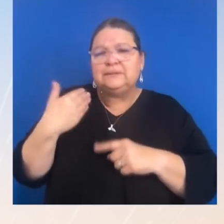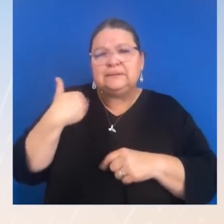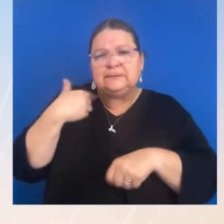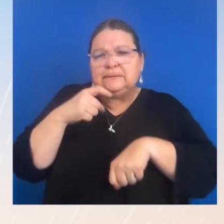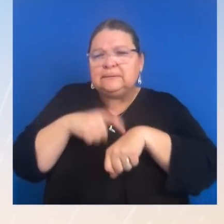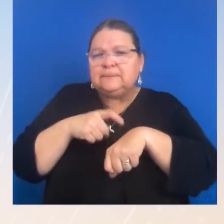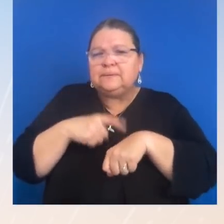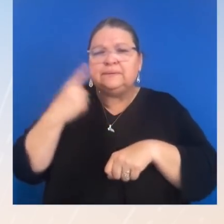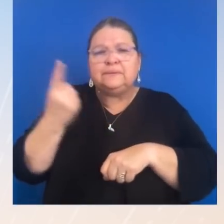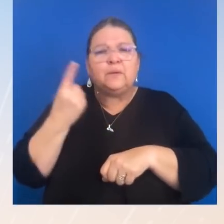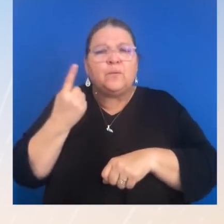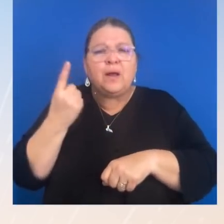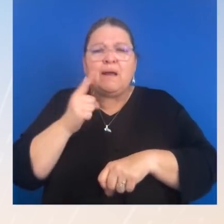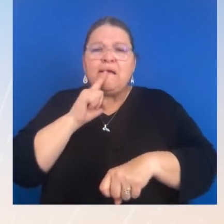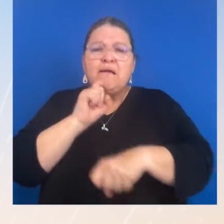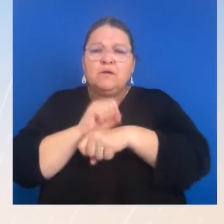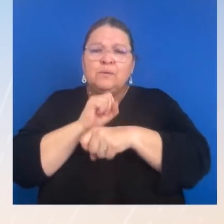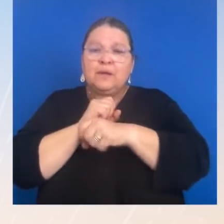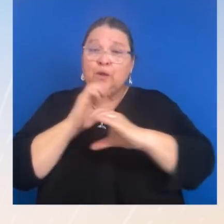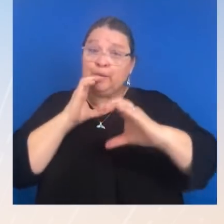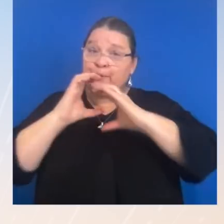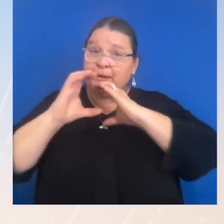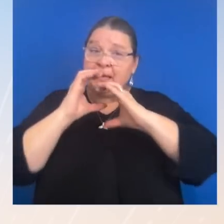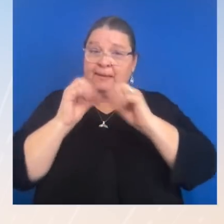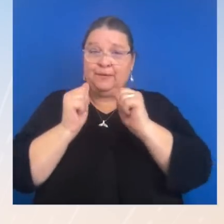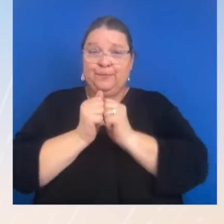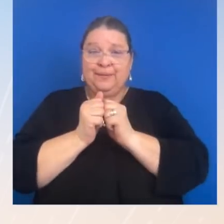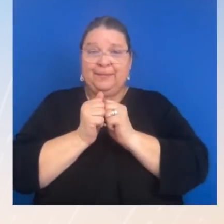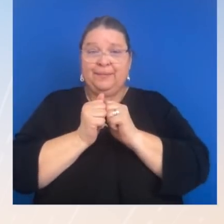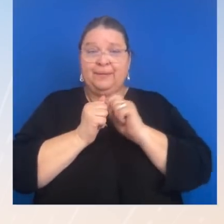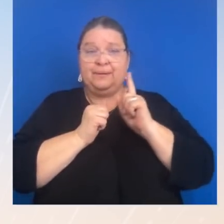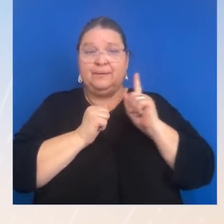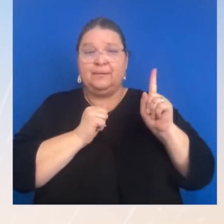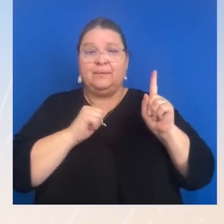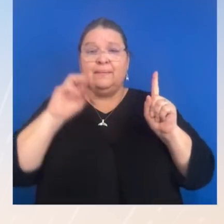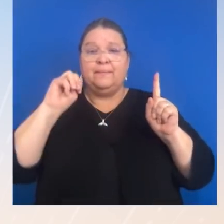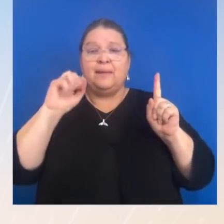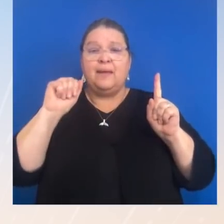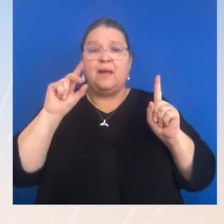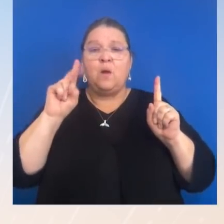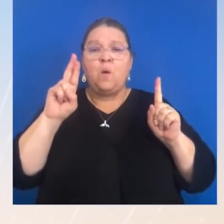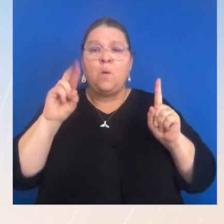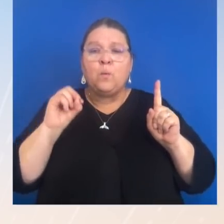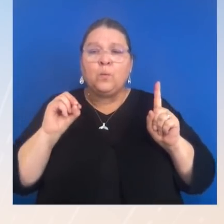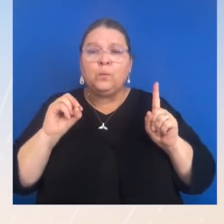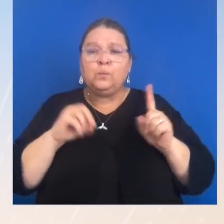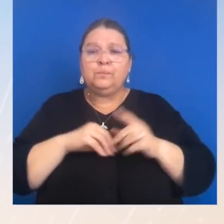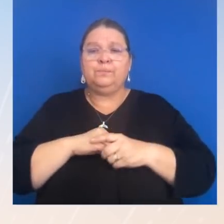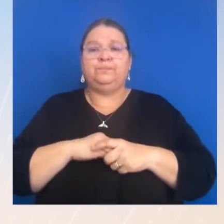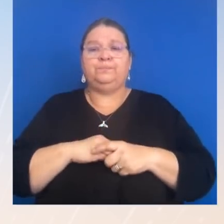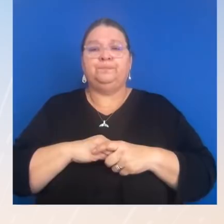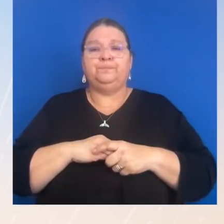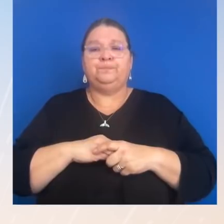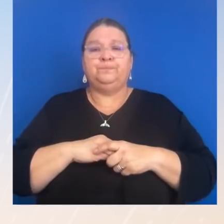before they went to Venezuela? Ms. Psaki: Meaning before they were detained in Venezuela a couple of years ago? The Press: No, before they got there this weekend.